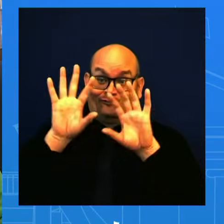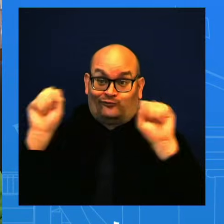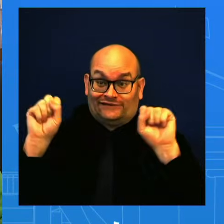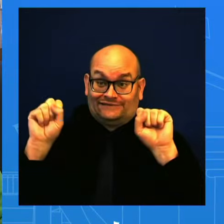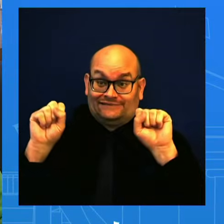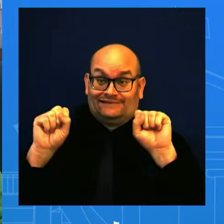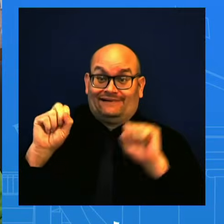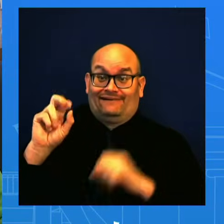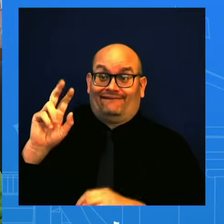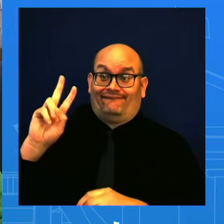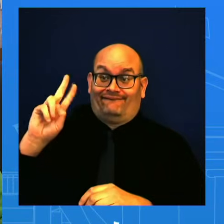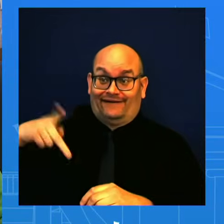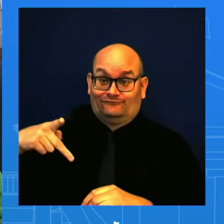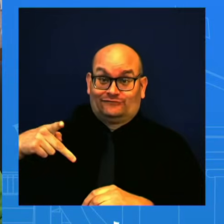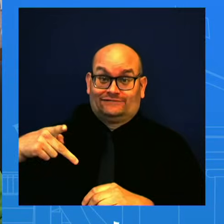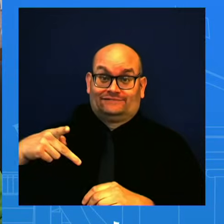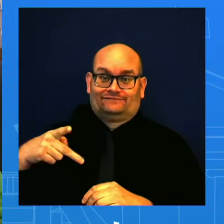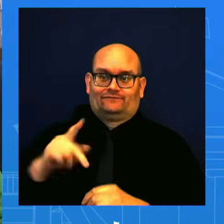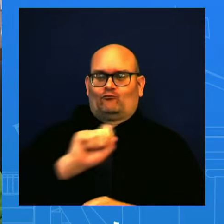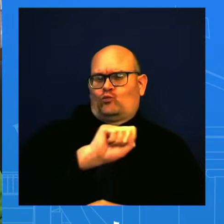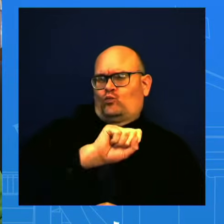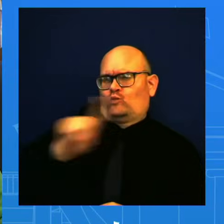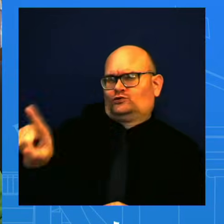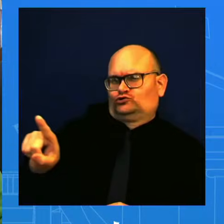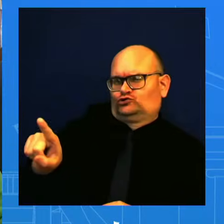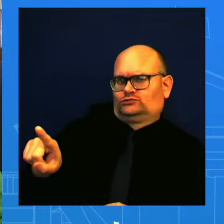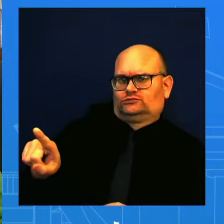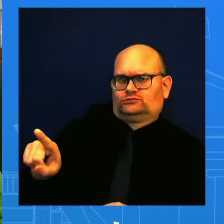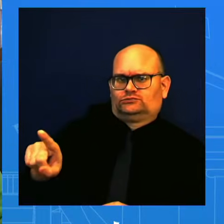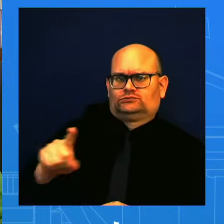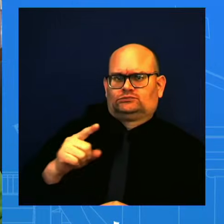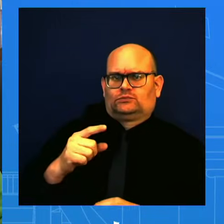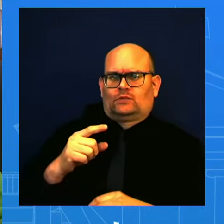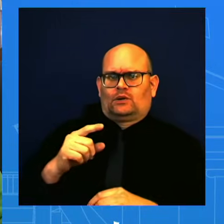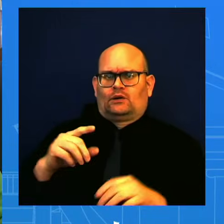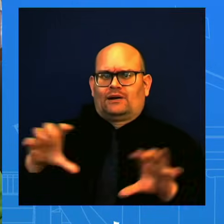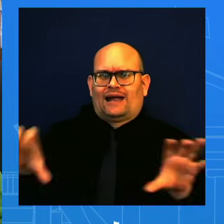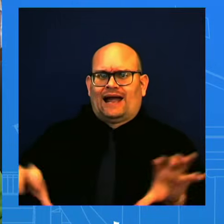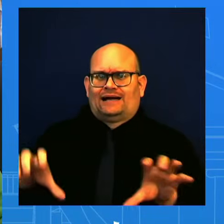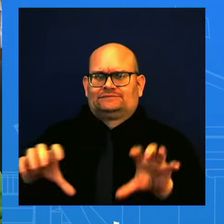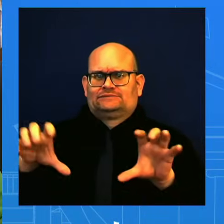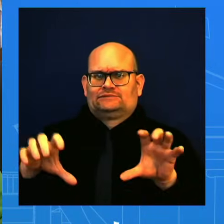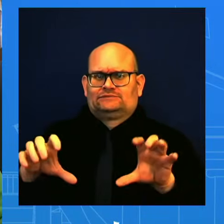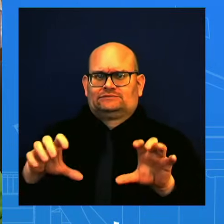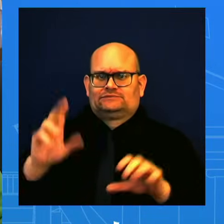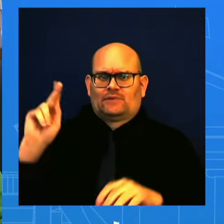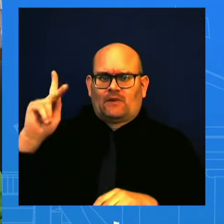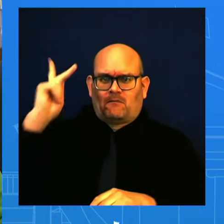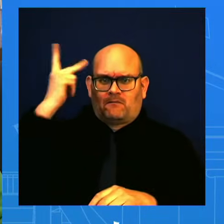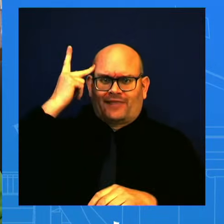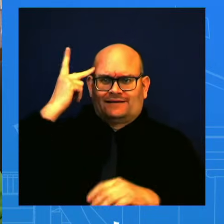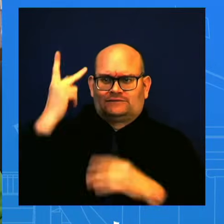Does the president, his team agree with that? And -- and what are they doing to prevent that from happening? Ms. Jean-Pierre: So, here's what I'll say,